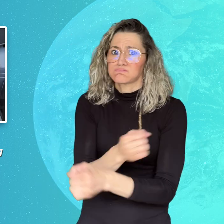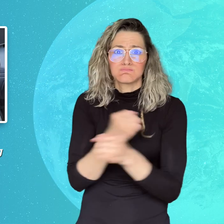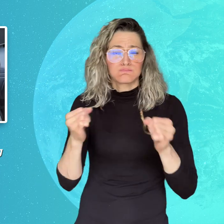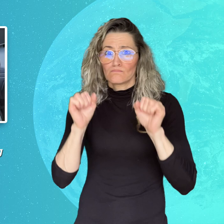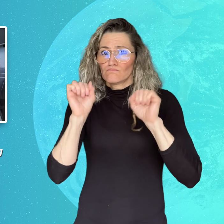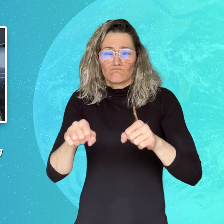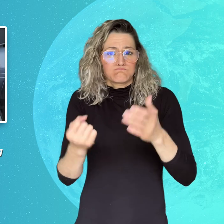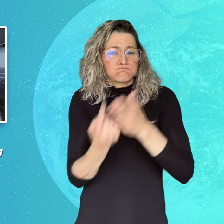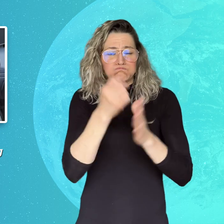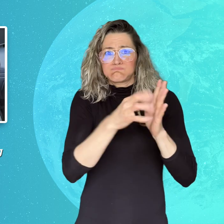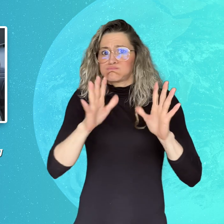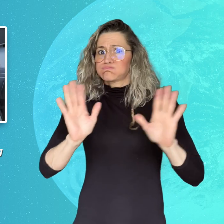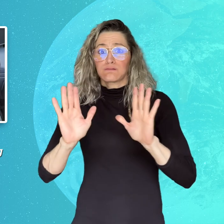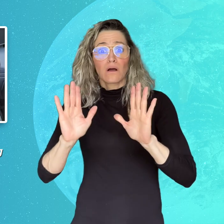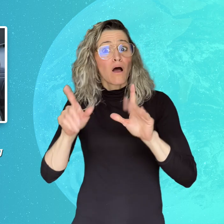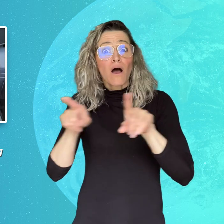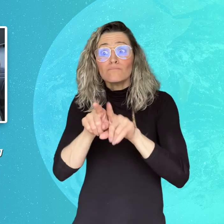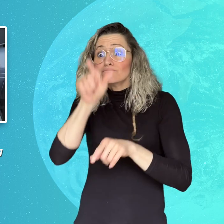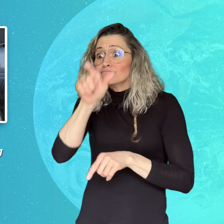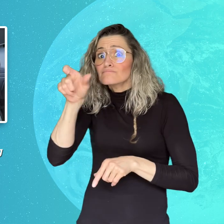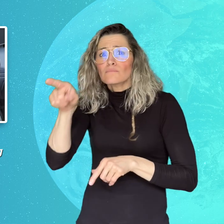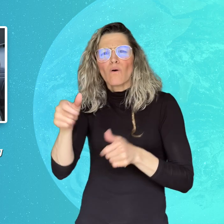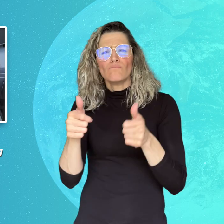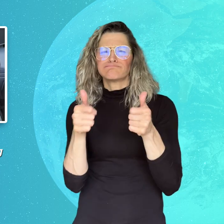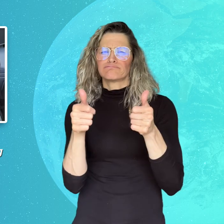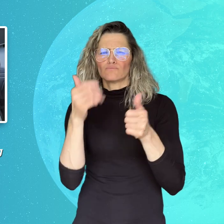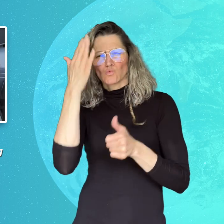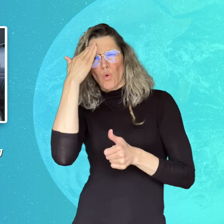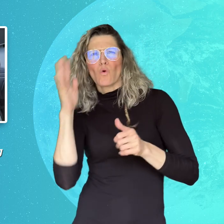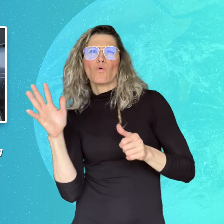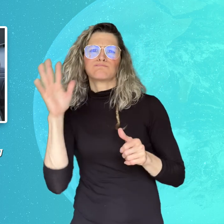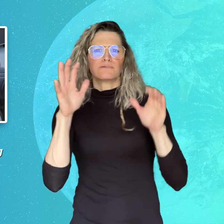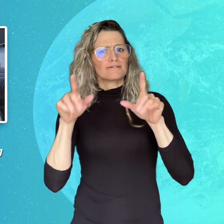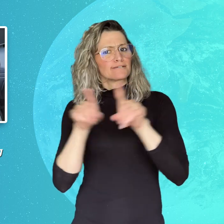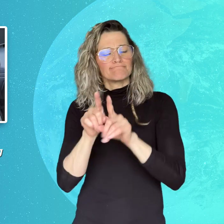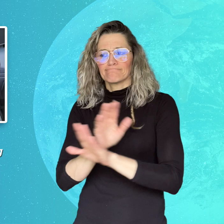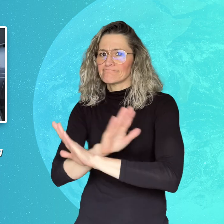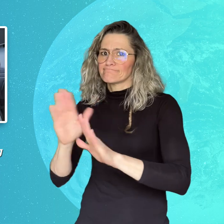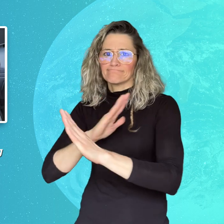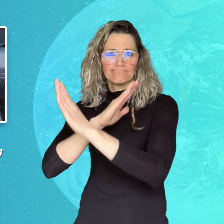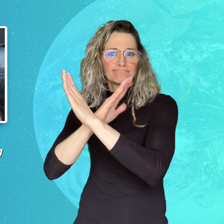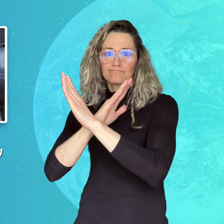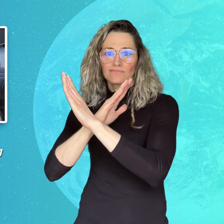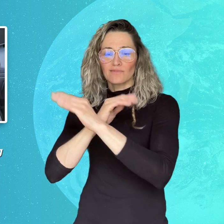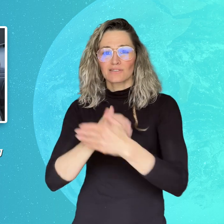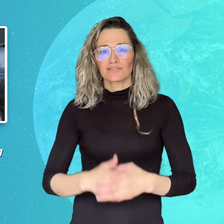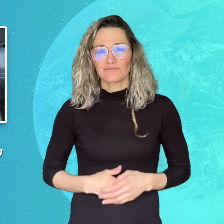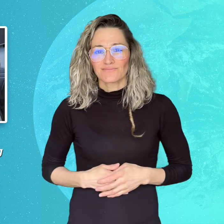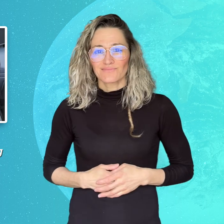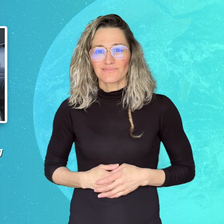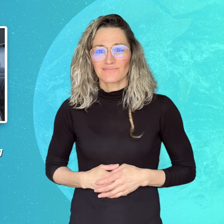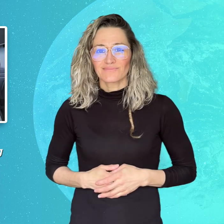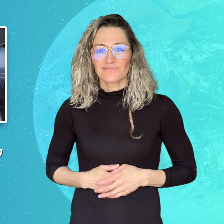too dangerous even for experienced climbers.